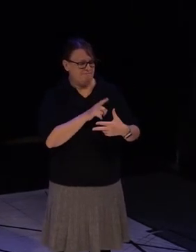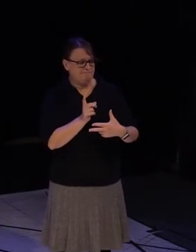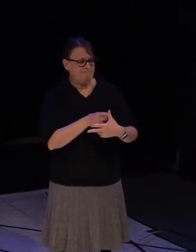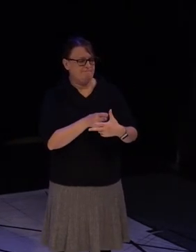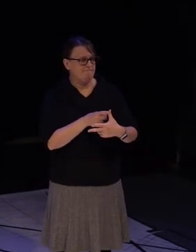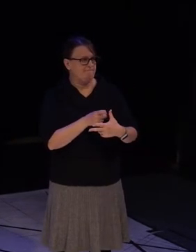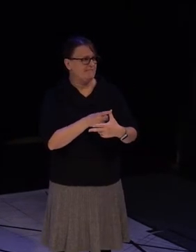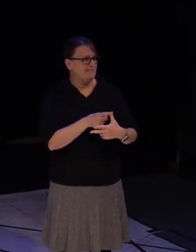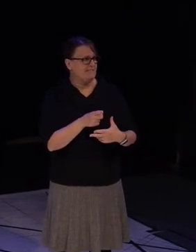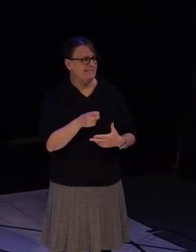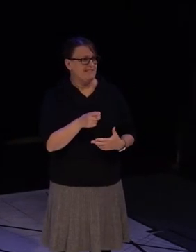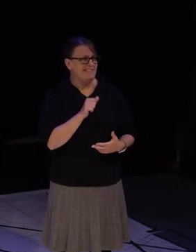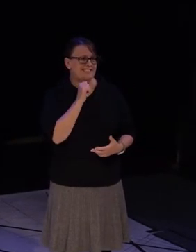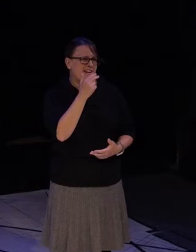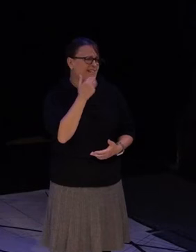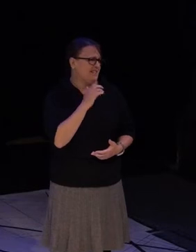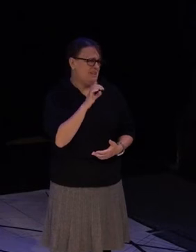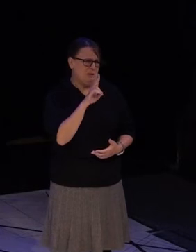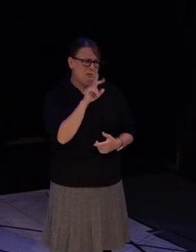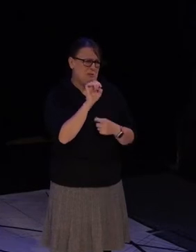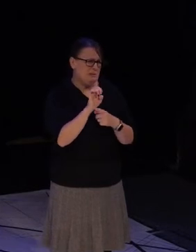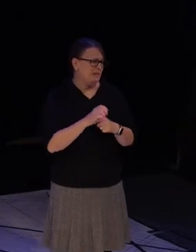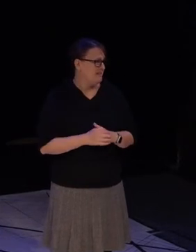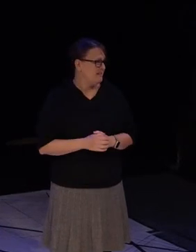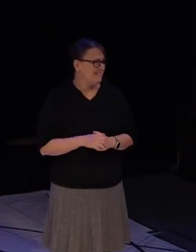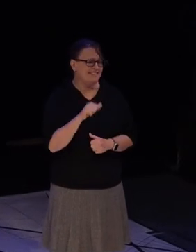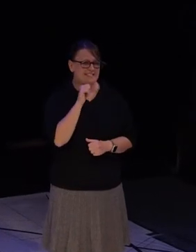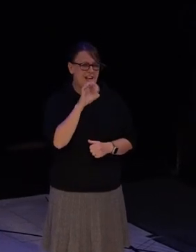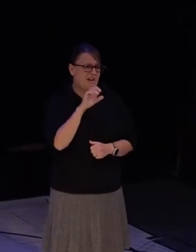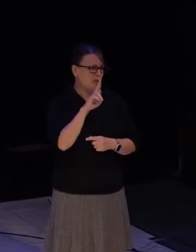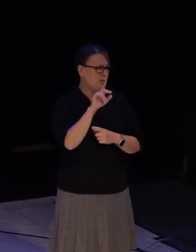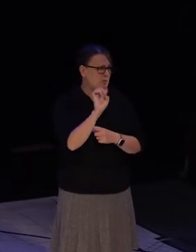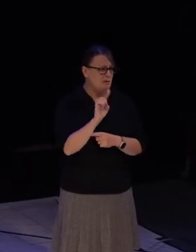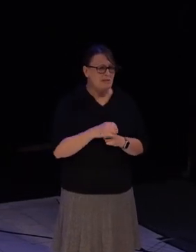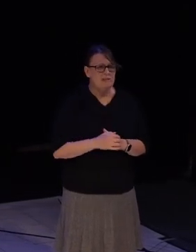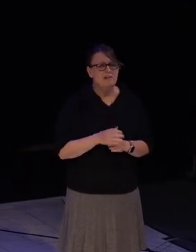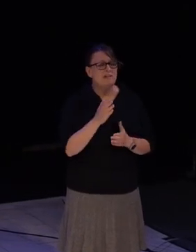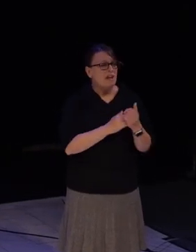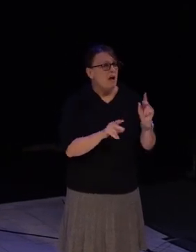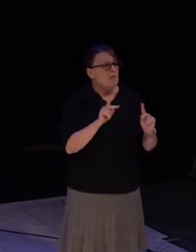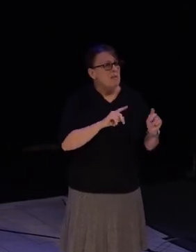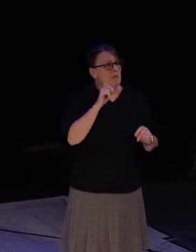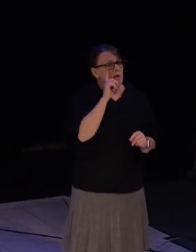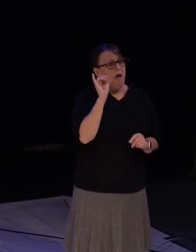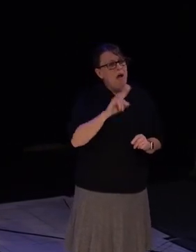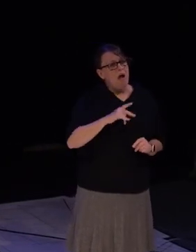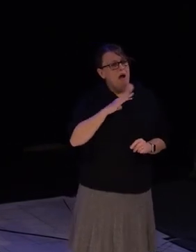It's not cute. It's just not cute. So many people thing that sports for people